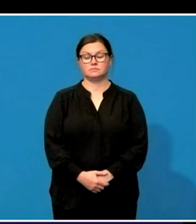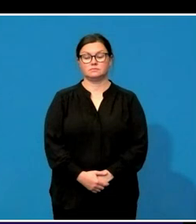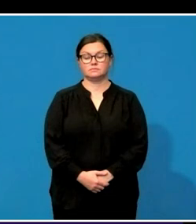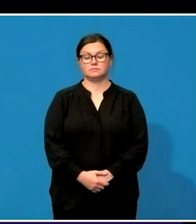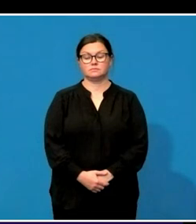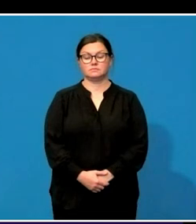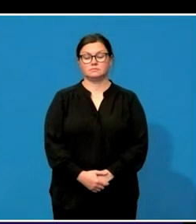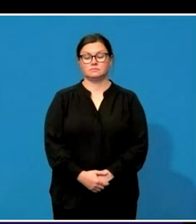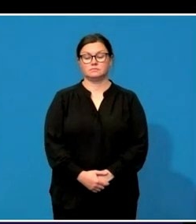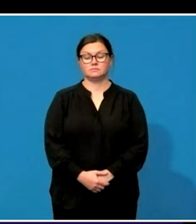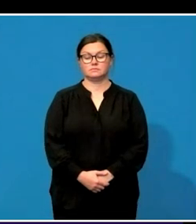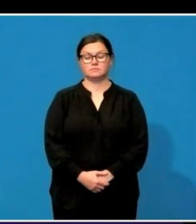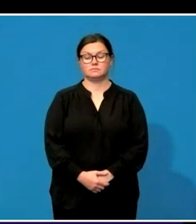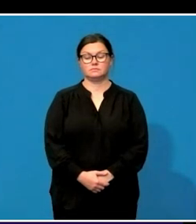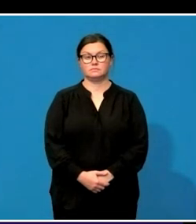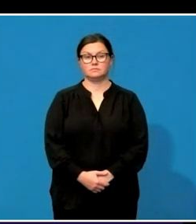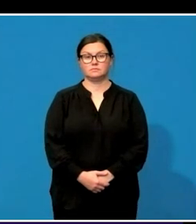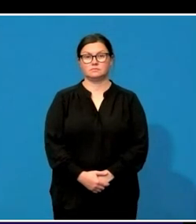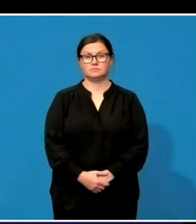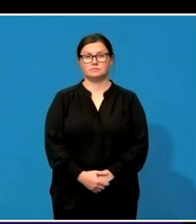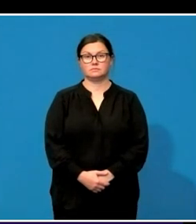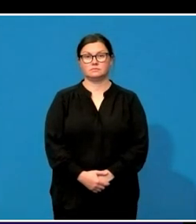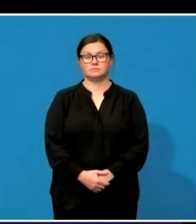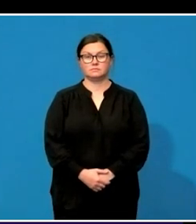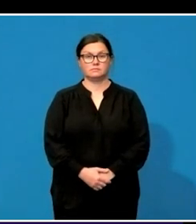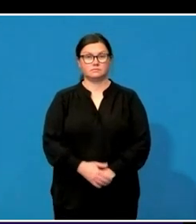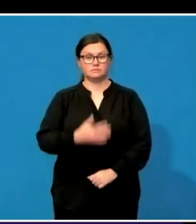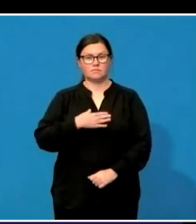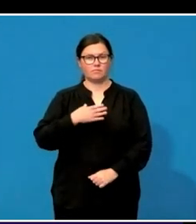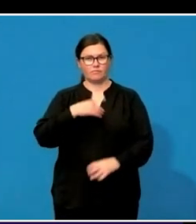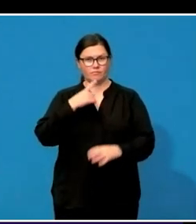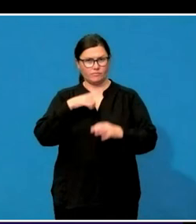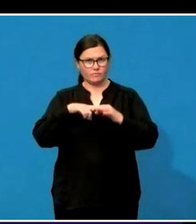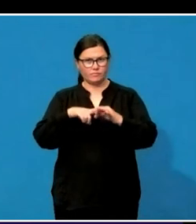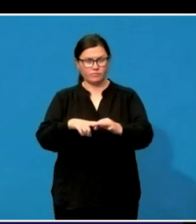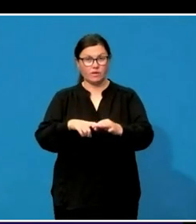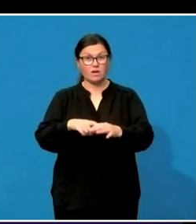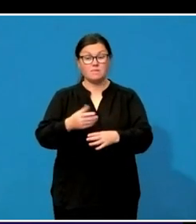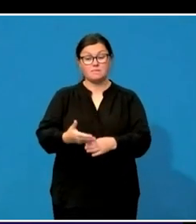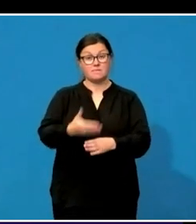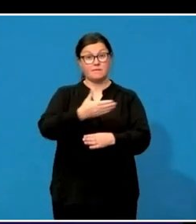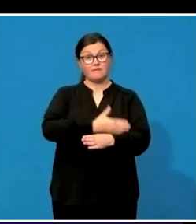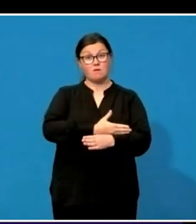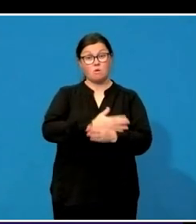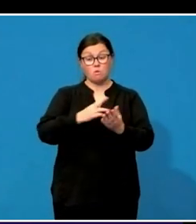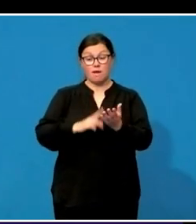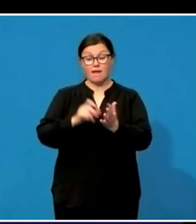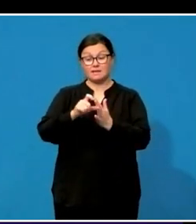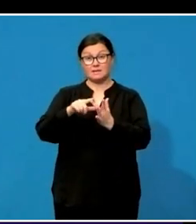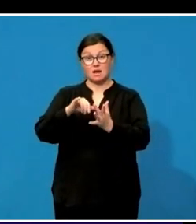And can I ask you, prior to the NDIS, were the disability services and